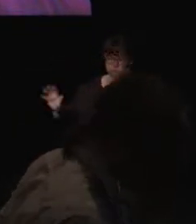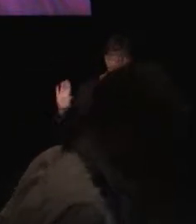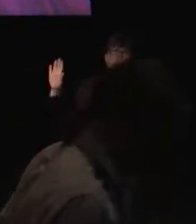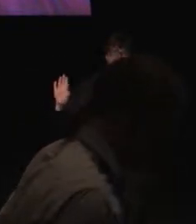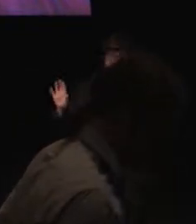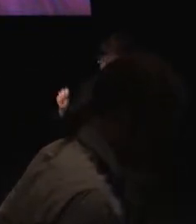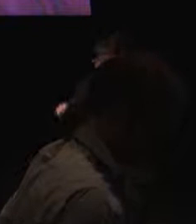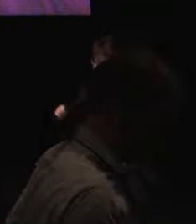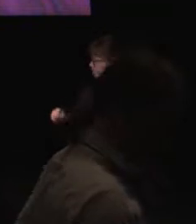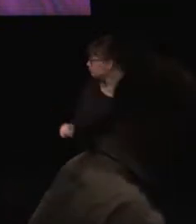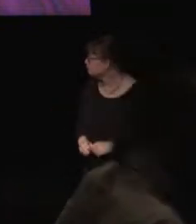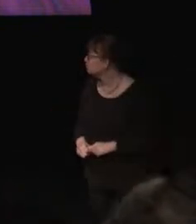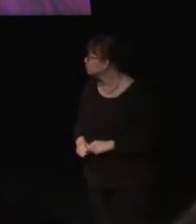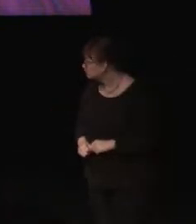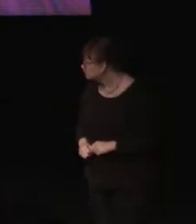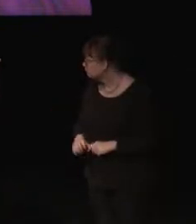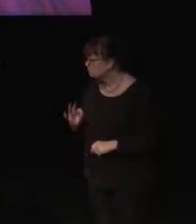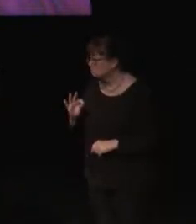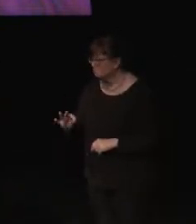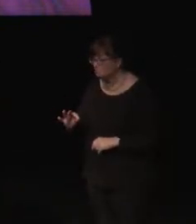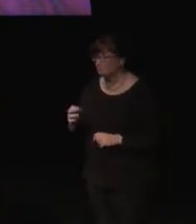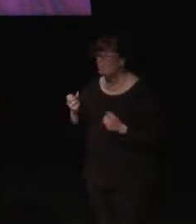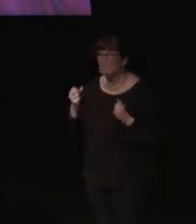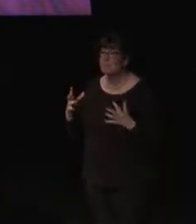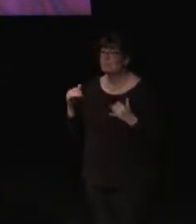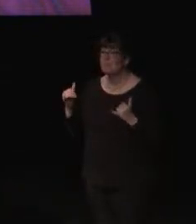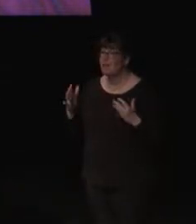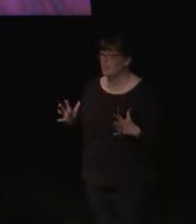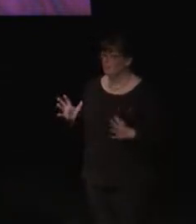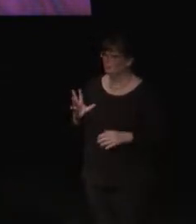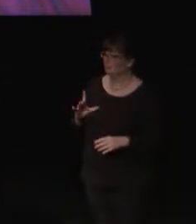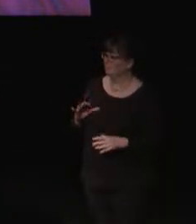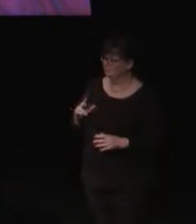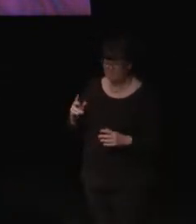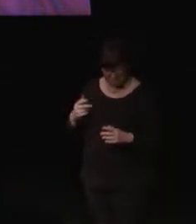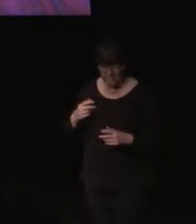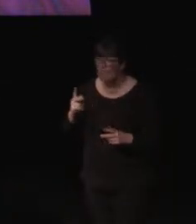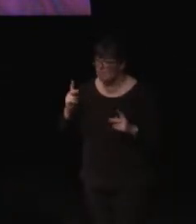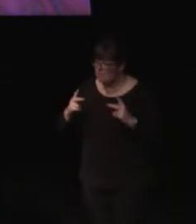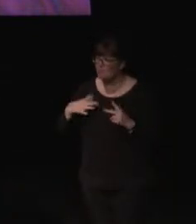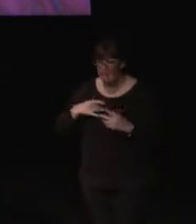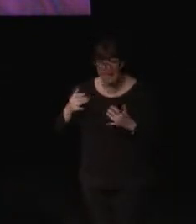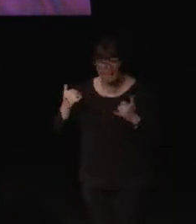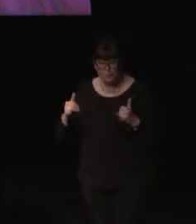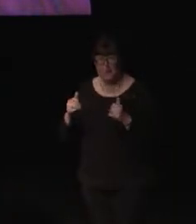So... Multiplayer's great. People like to play with other people. That's a nice part of life.